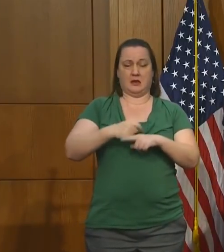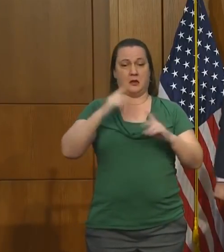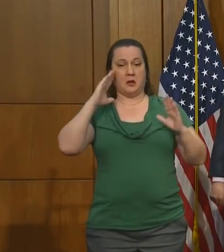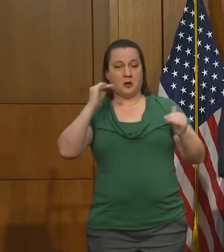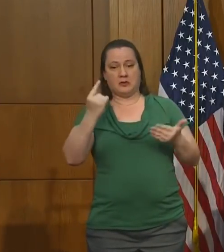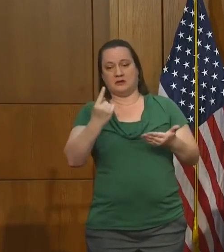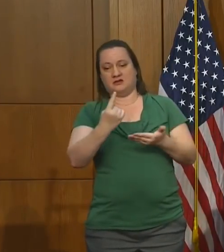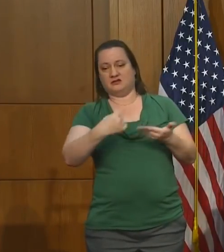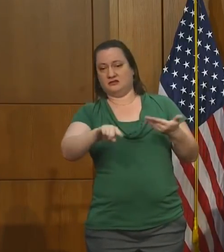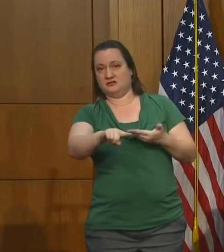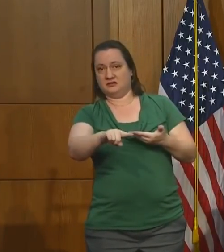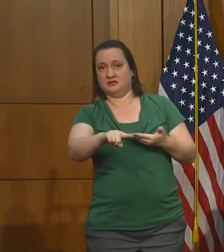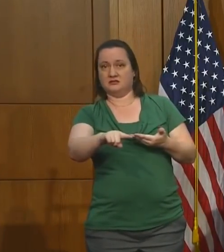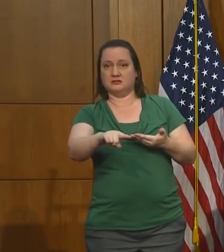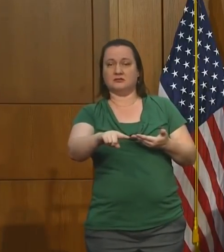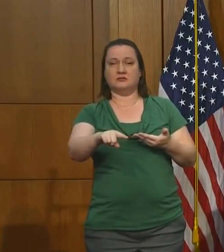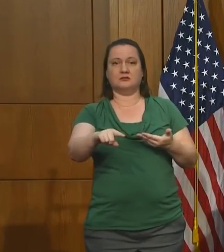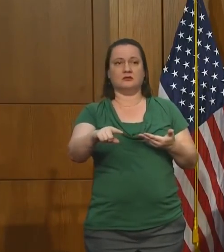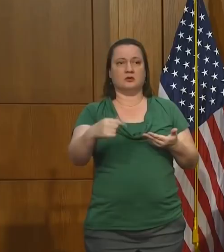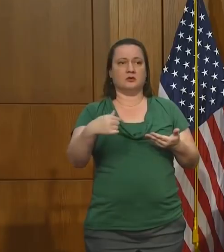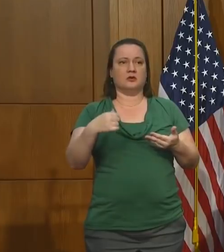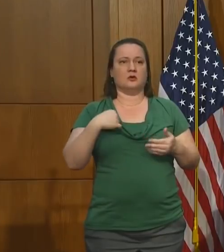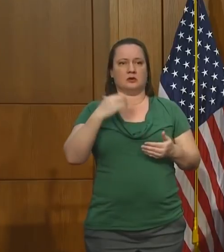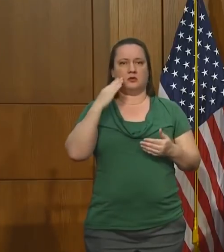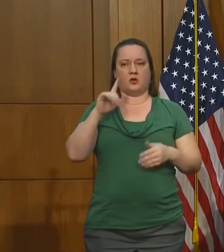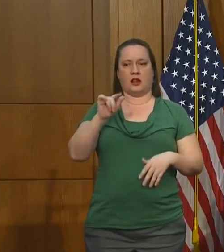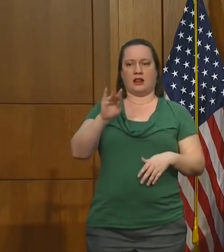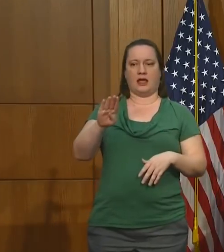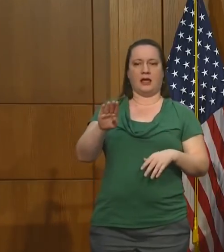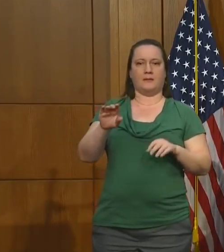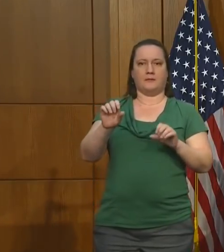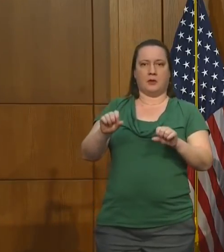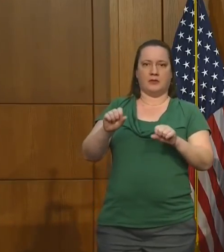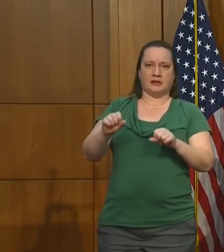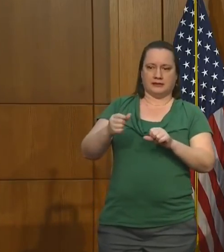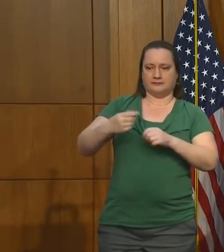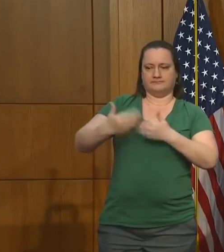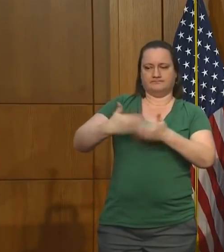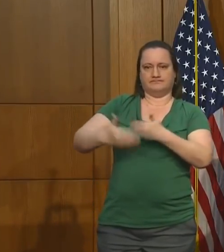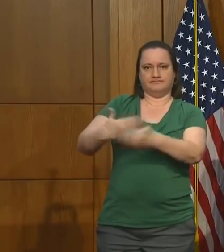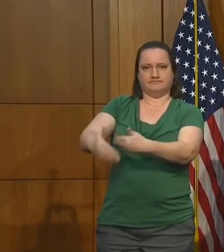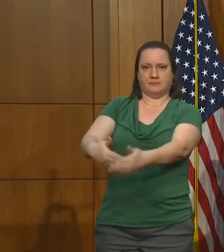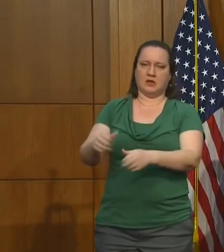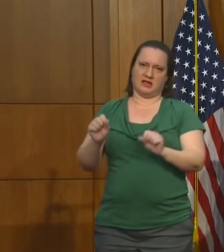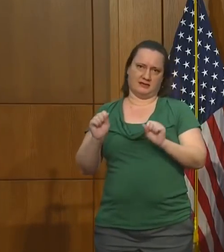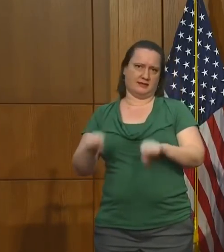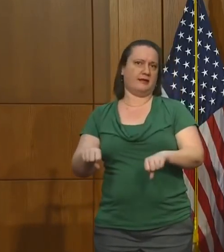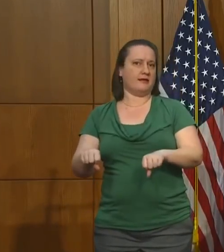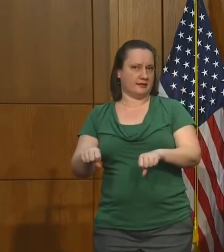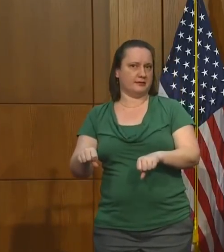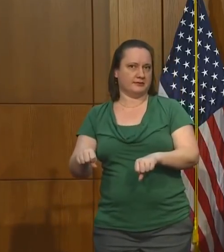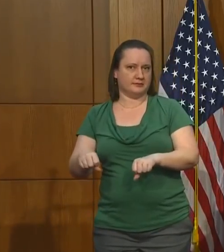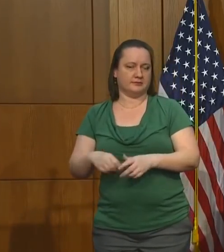GET TO TEN THOUSAND I CAN'T GIVE YOU AN EXACT DAY BUT I WOULD HOPE BY THE END OF NEXT WEEK WE WILL HAVE WE KNOW WE